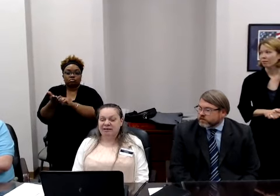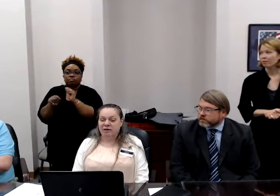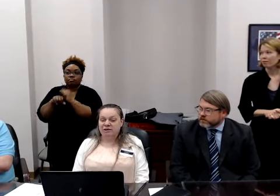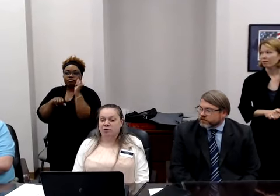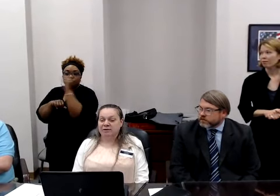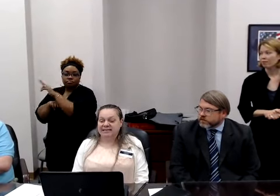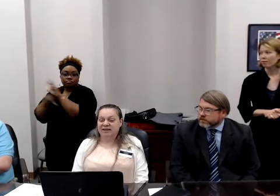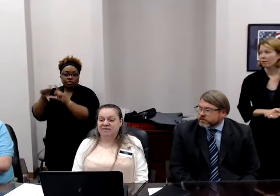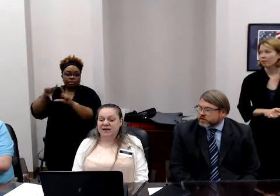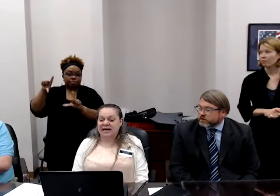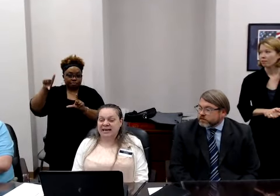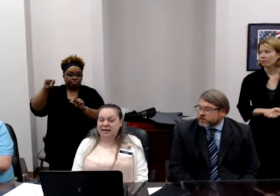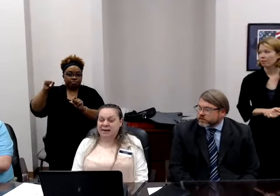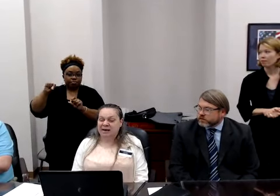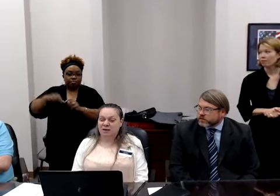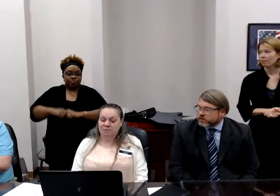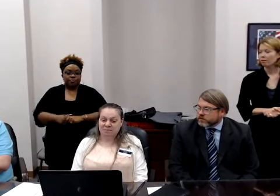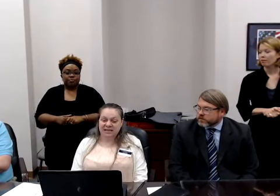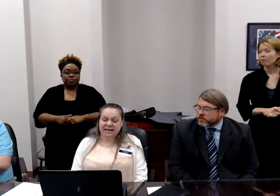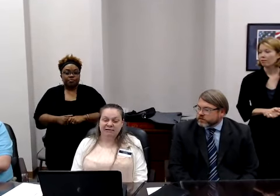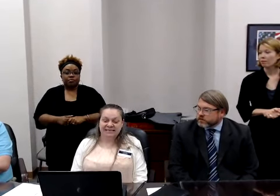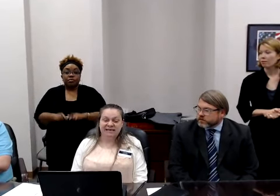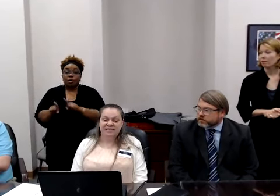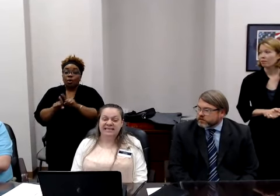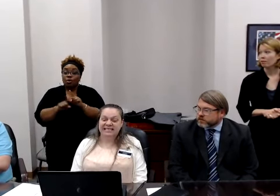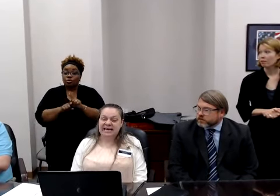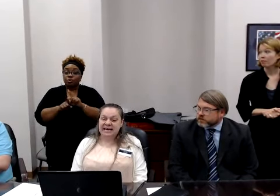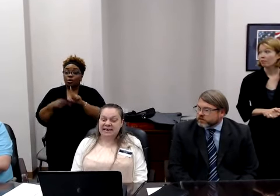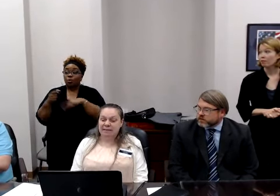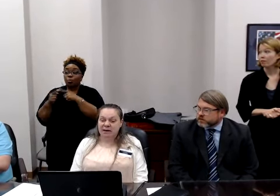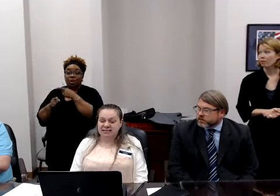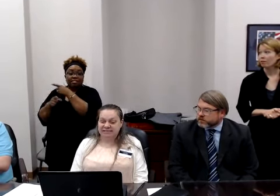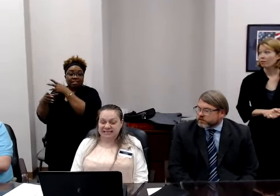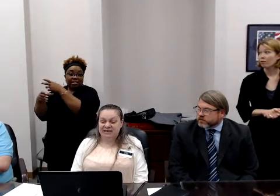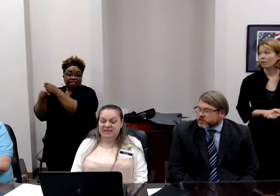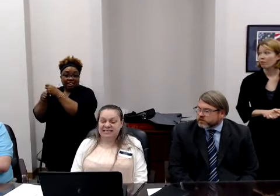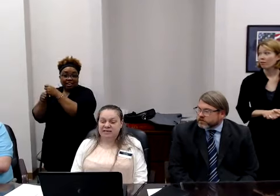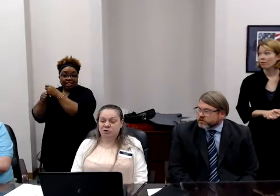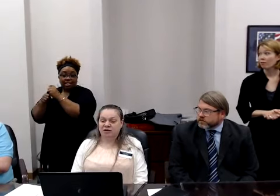You also will receive an email that they received this. They must receive this in order for